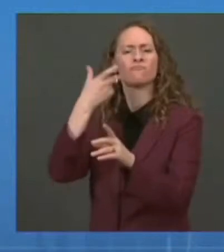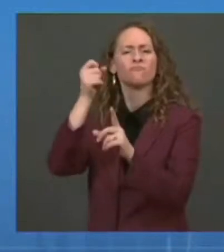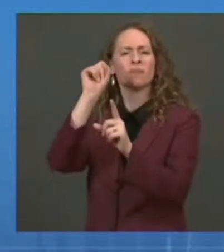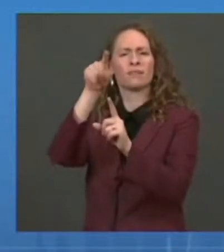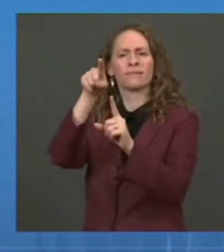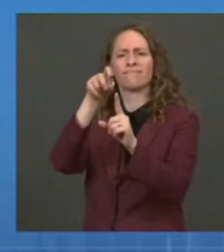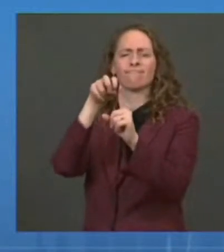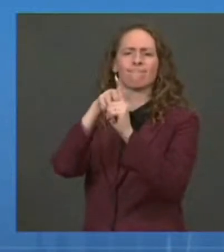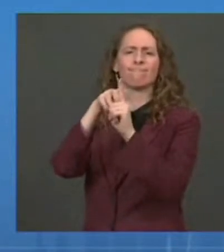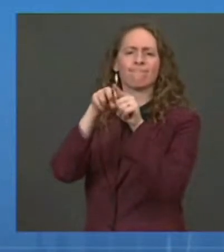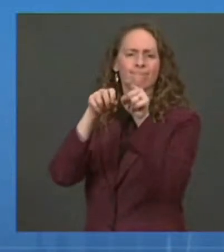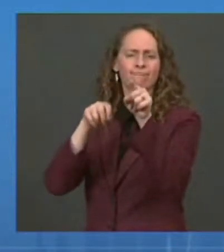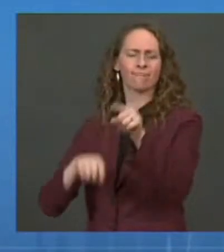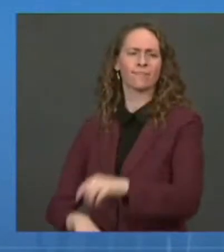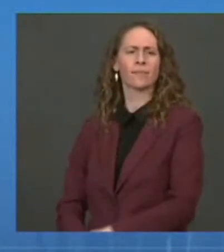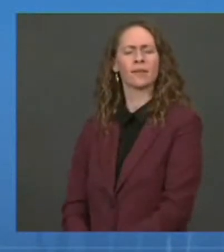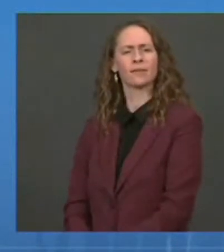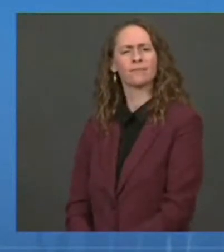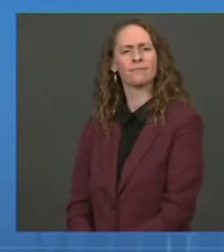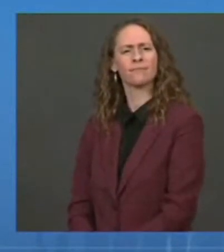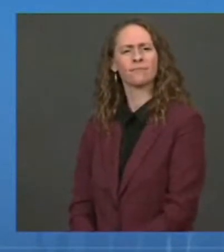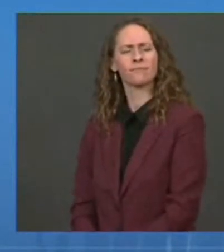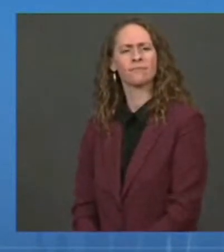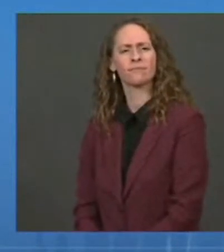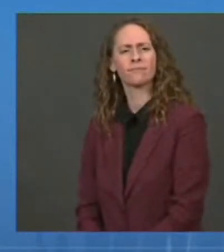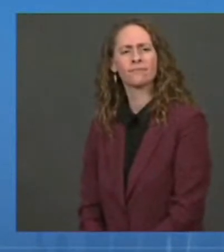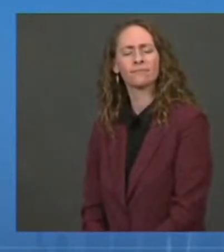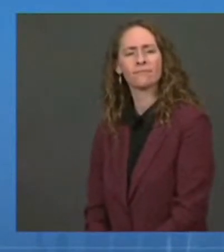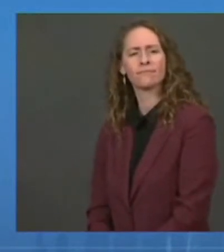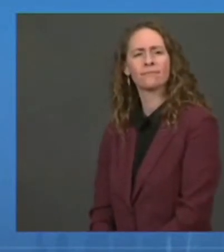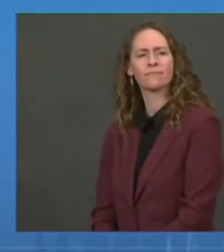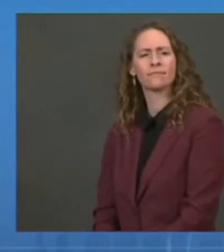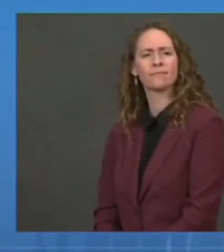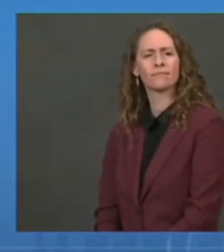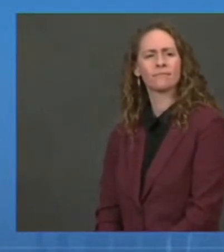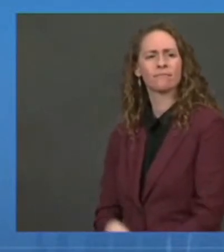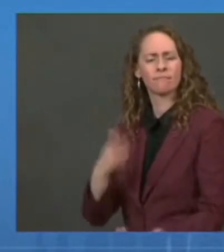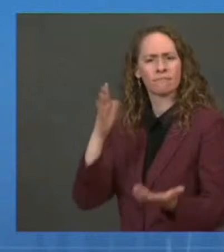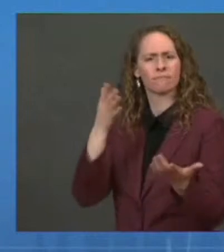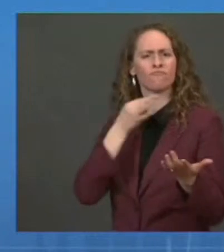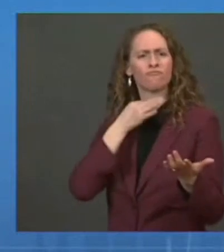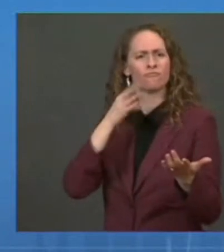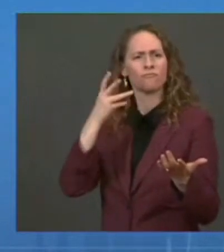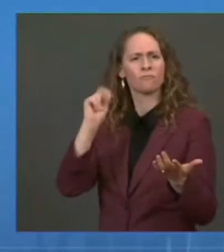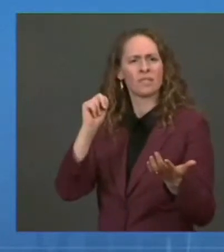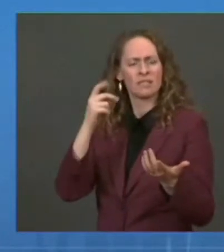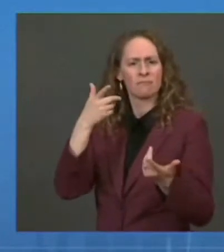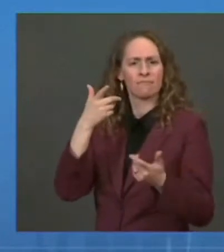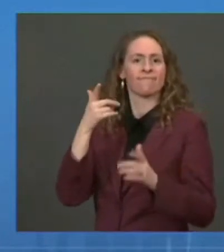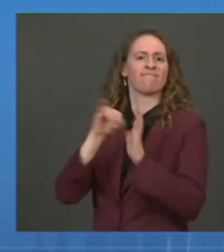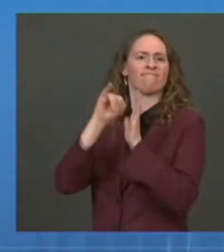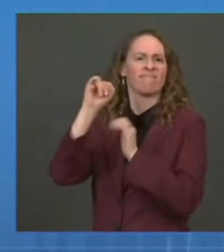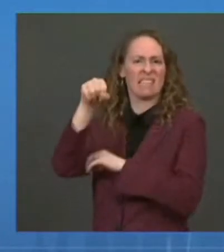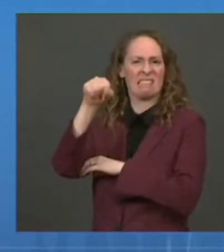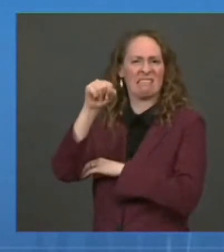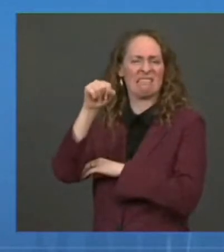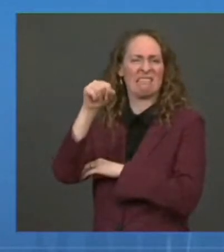DAN, BUZZ FEED. THANKS. I GUESS WHAT IS THE POINT IN WHH WE'LL KNOW HOW TRANCE